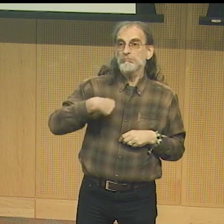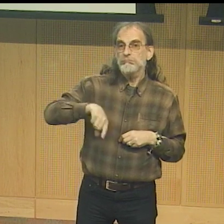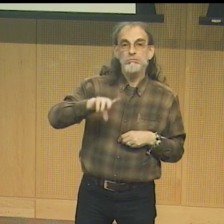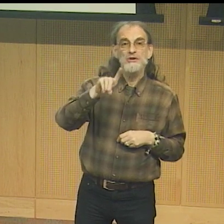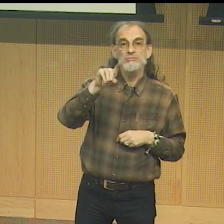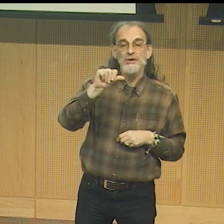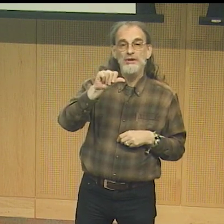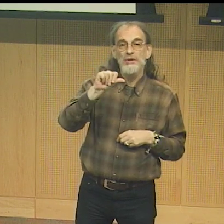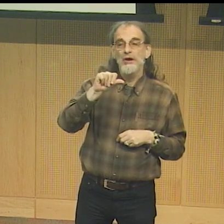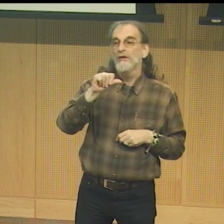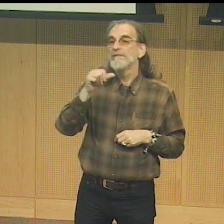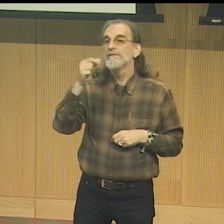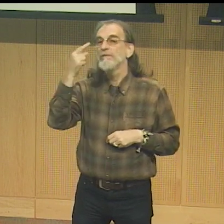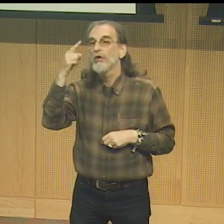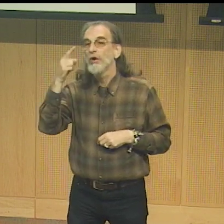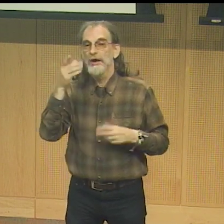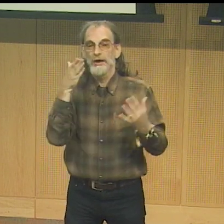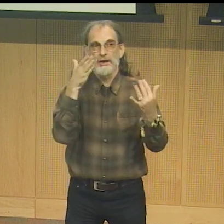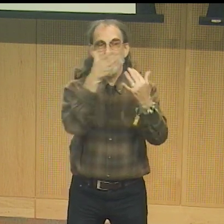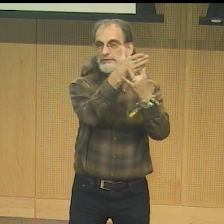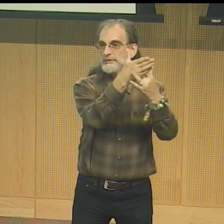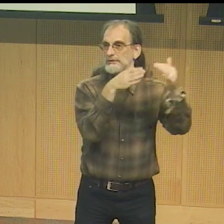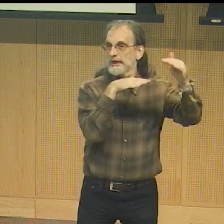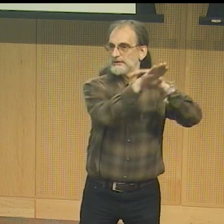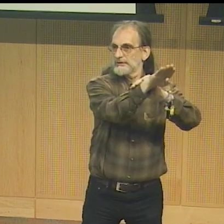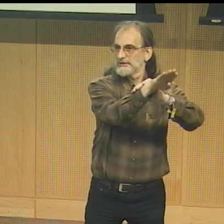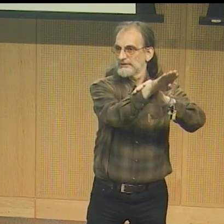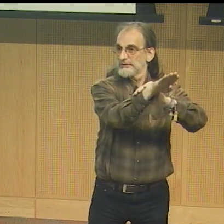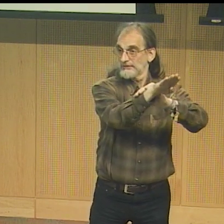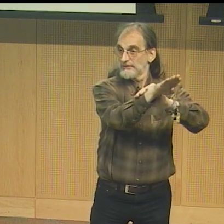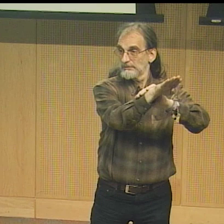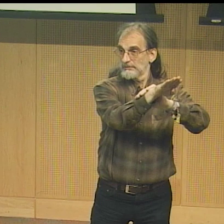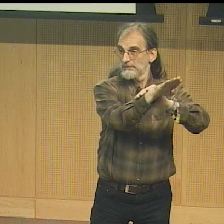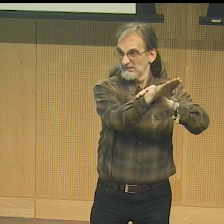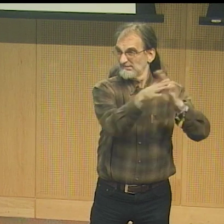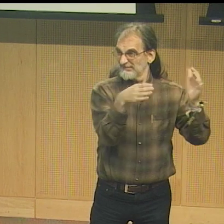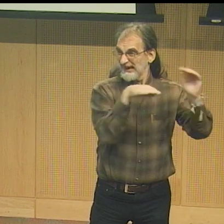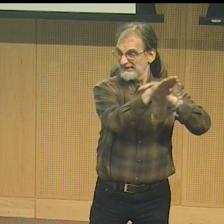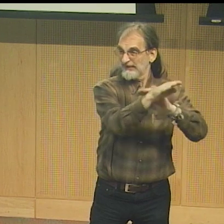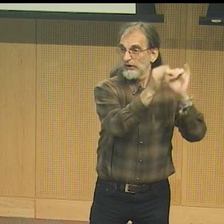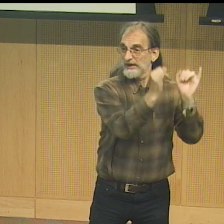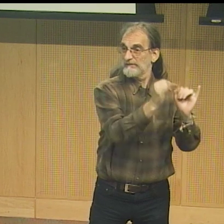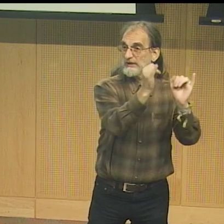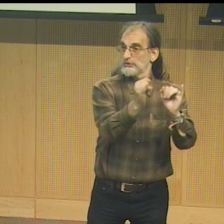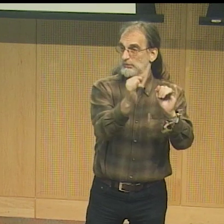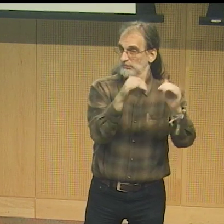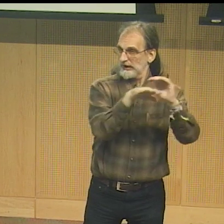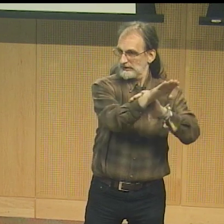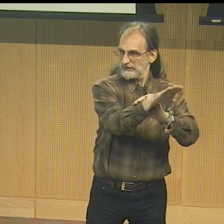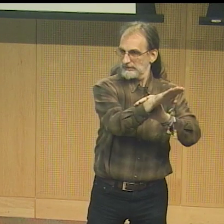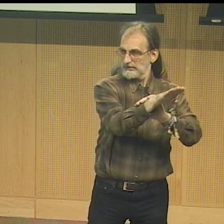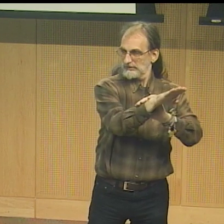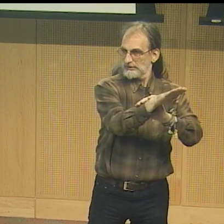of disability and deafness. We may need to embrace the label of disability in order